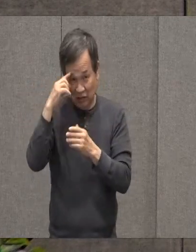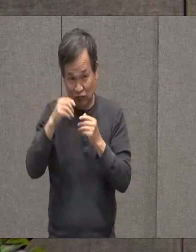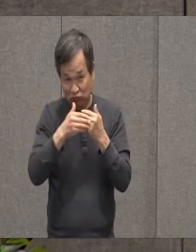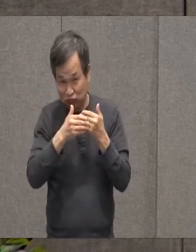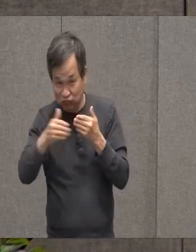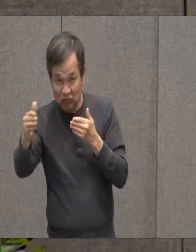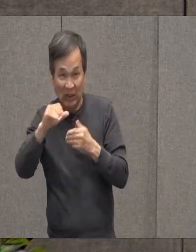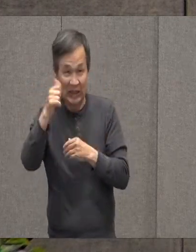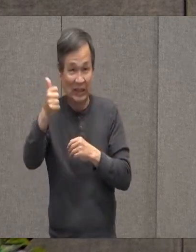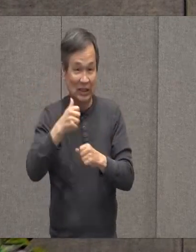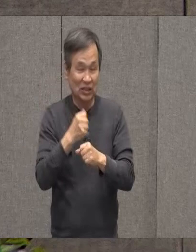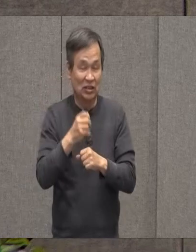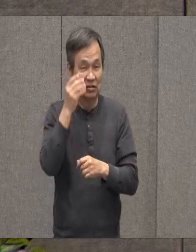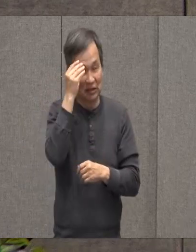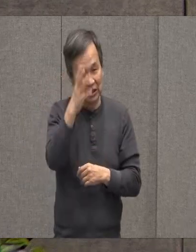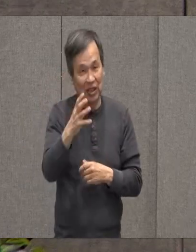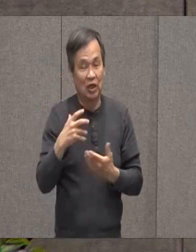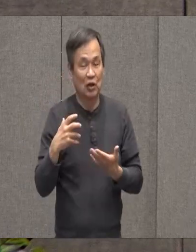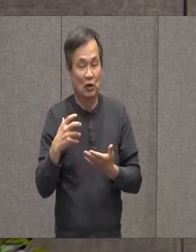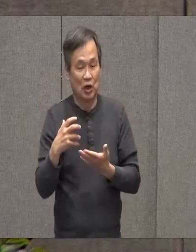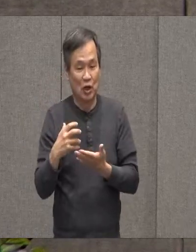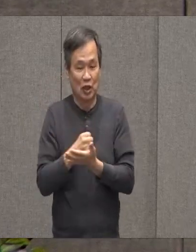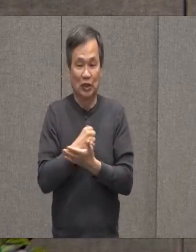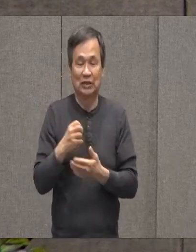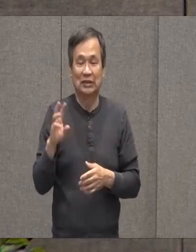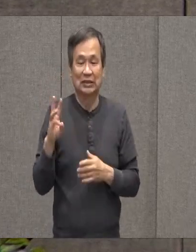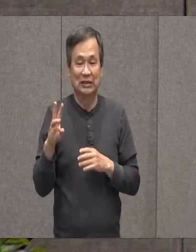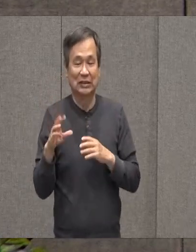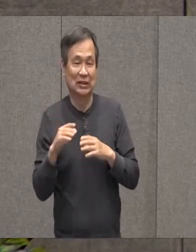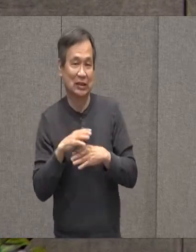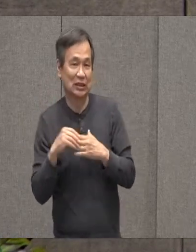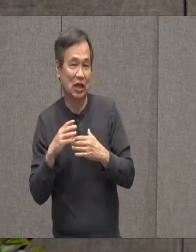it will earn six dollars and 40 cents in interest